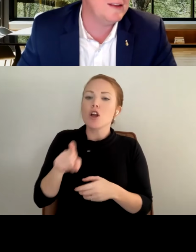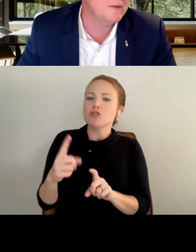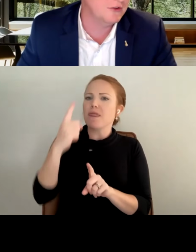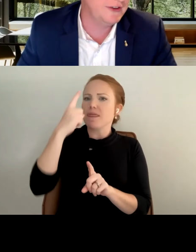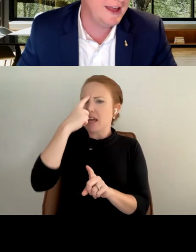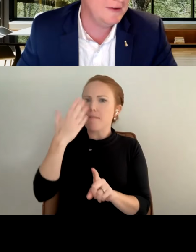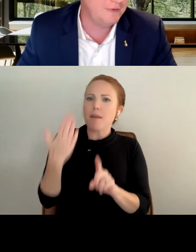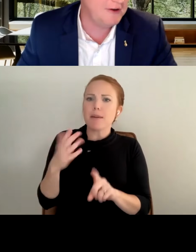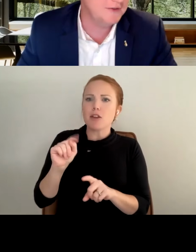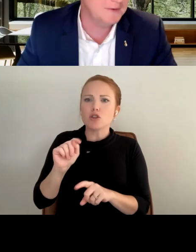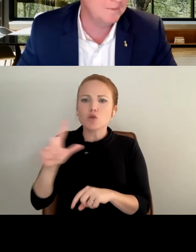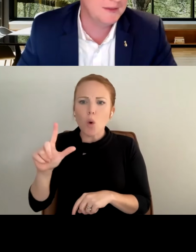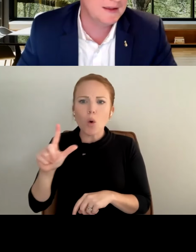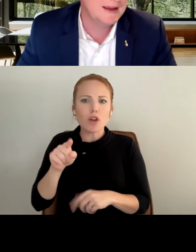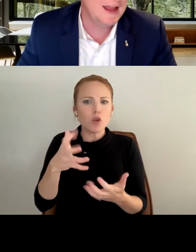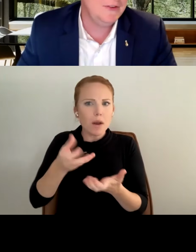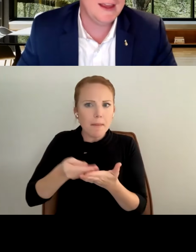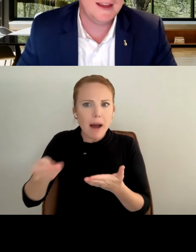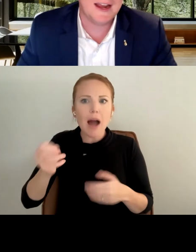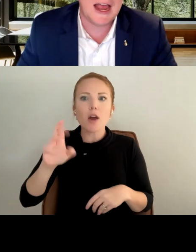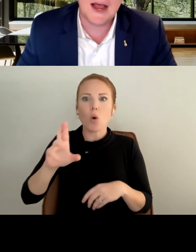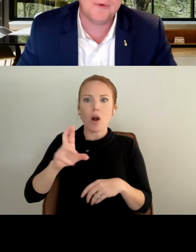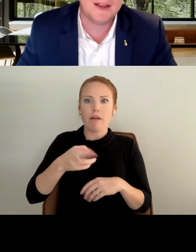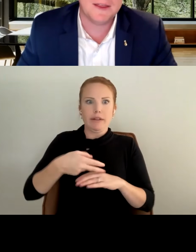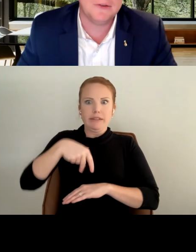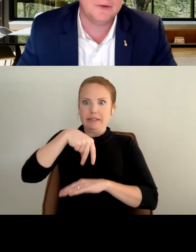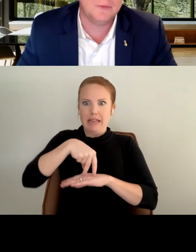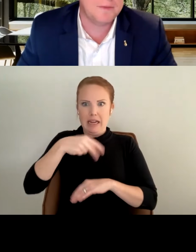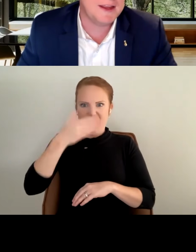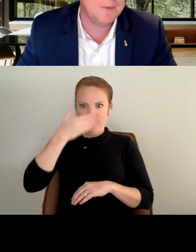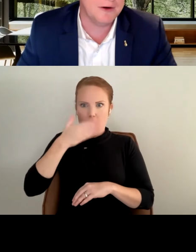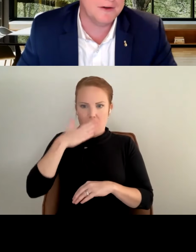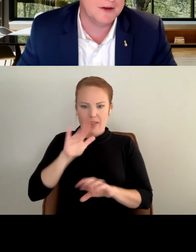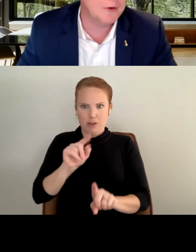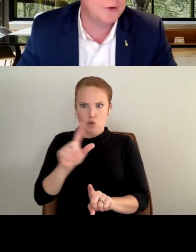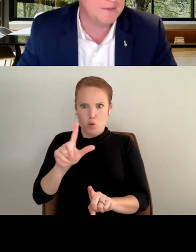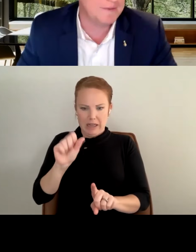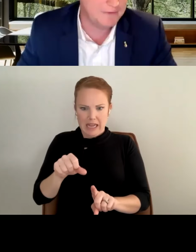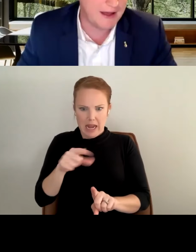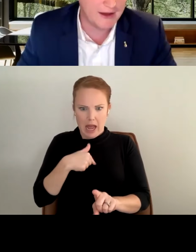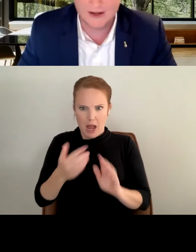go stand in front of it and say can I operate this with my keyboard? You know, most of them have a 5,